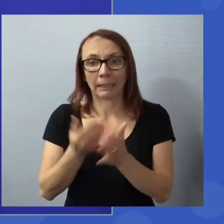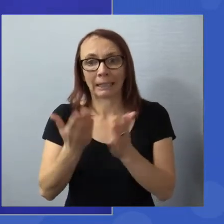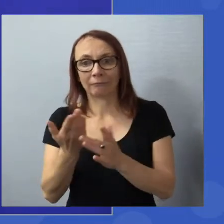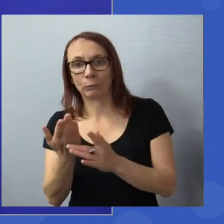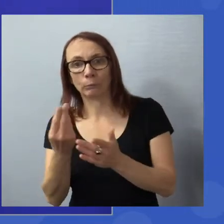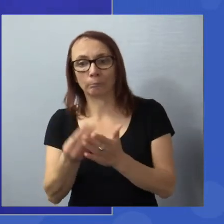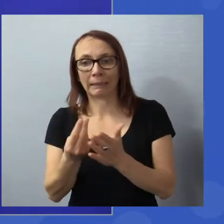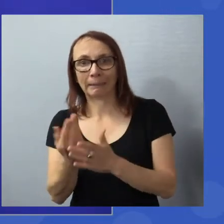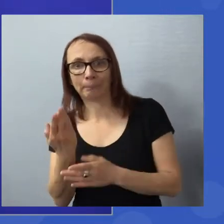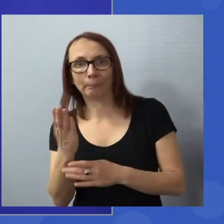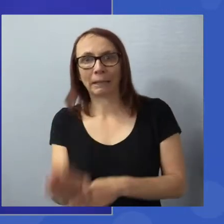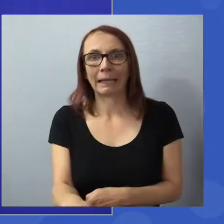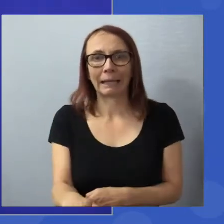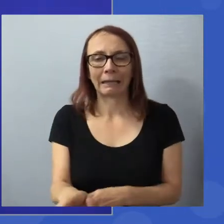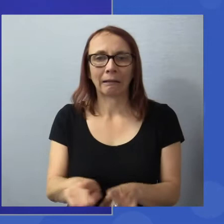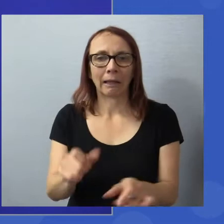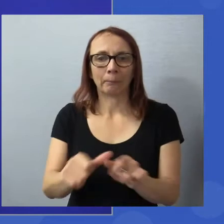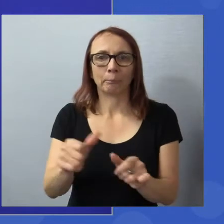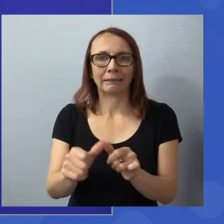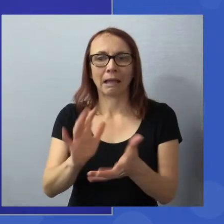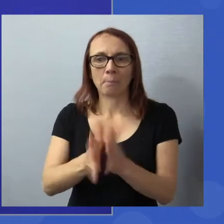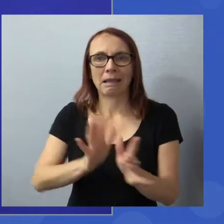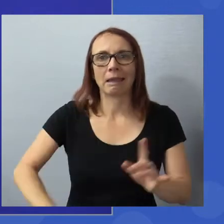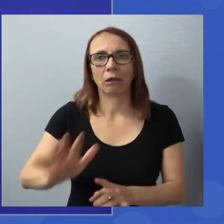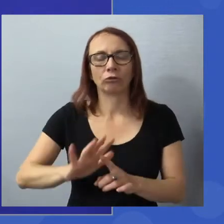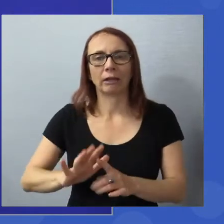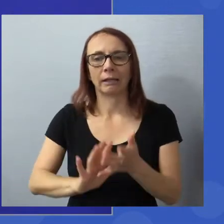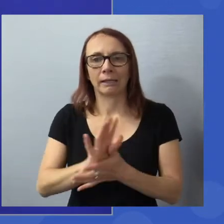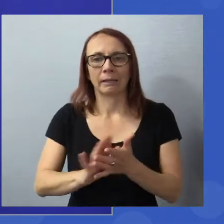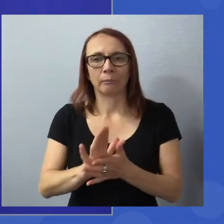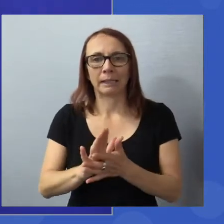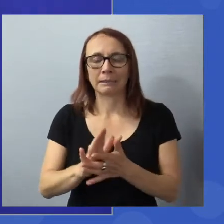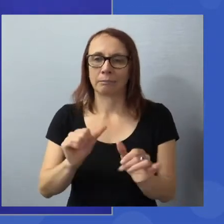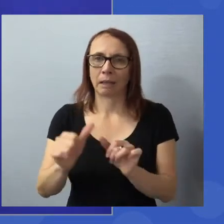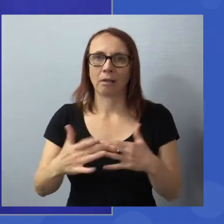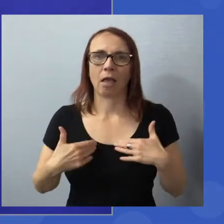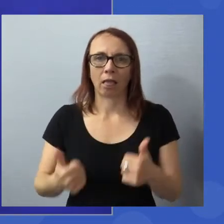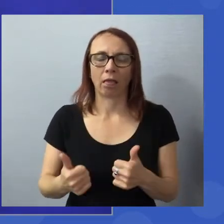kids become fatah less dependent on the NHS and they become more energy